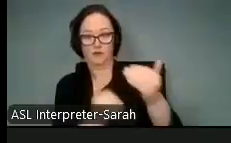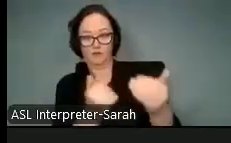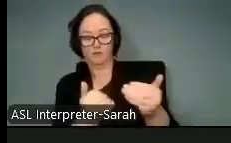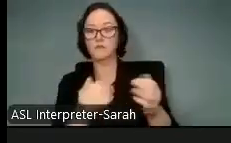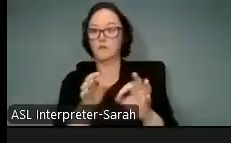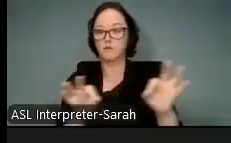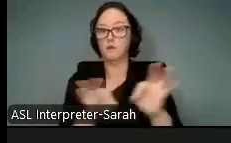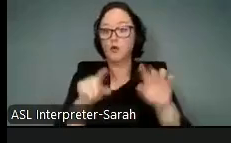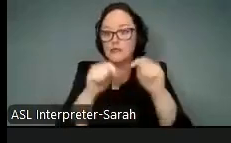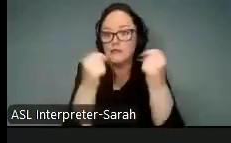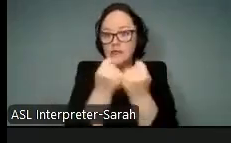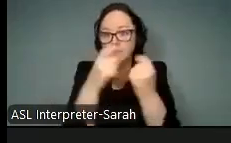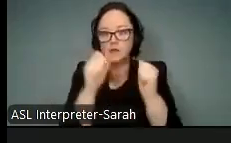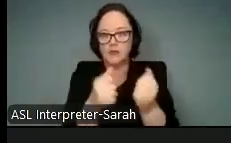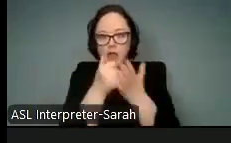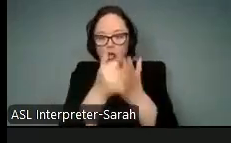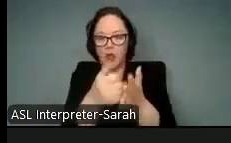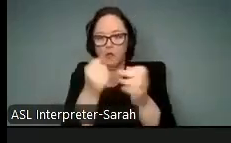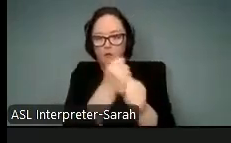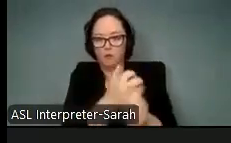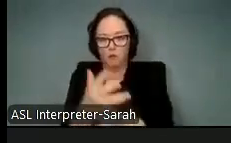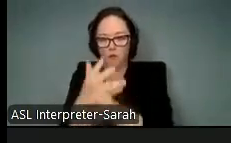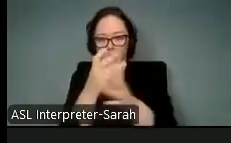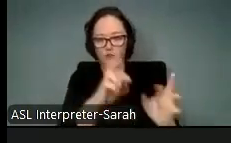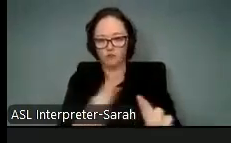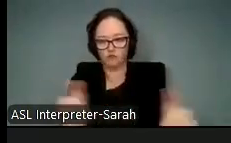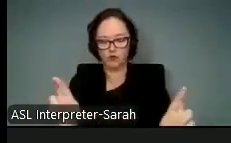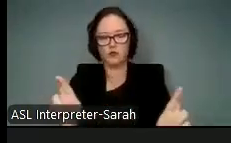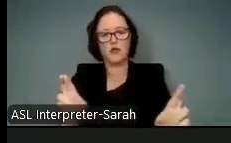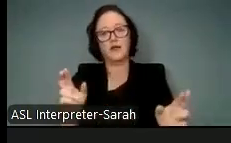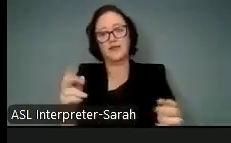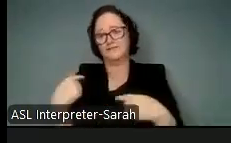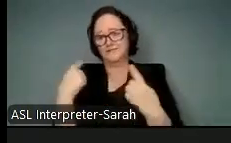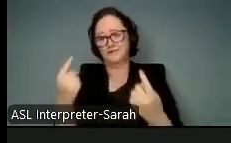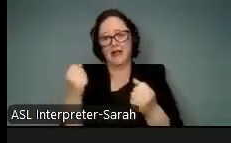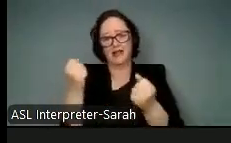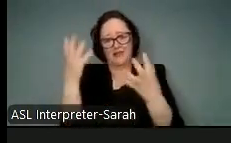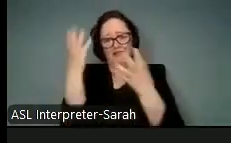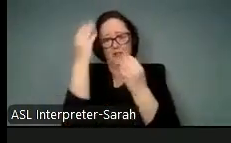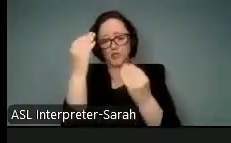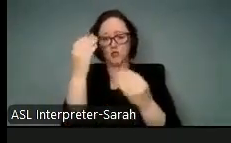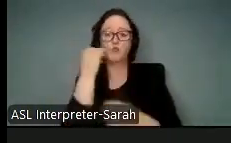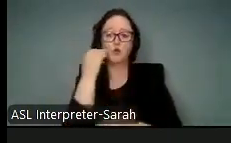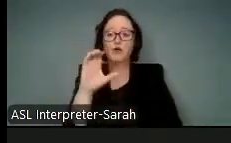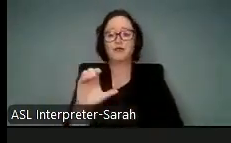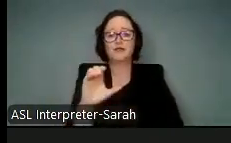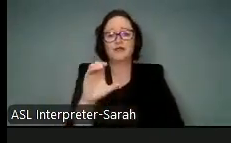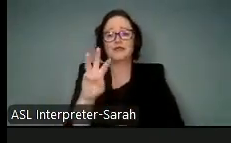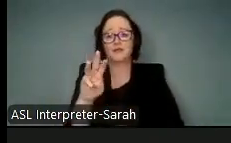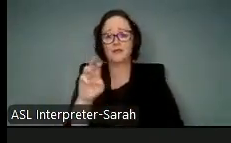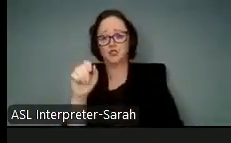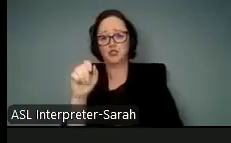We've got a bunch of information that we've got together at this point. We know what the WCAG is, we know who we are, what we're responsible for,